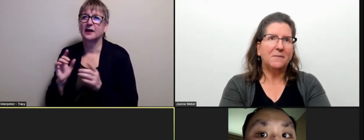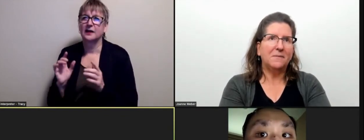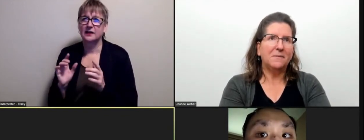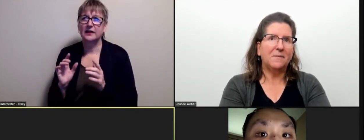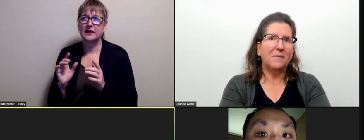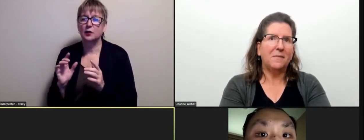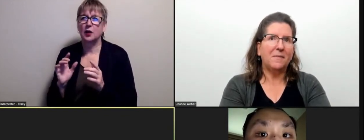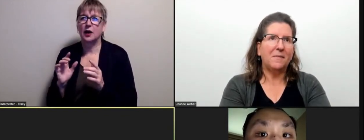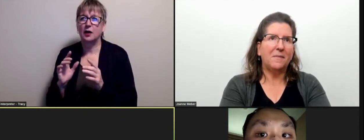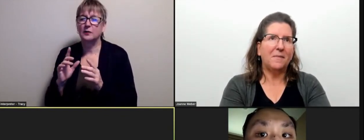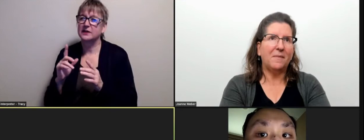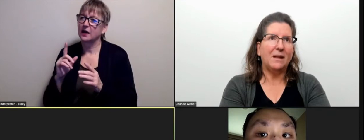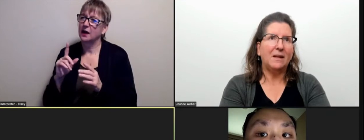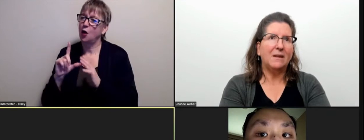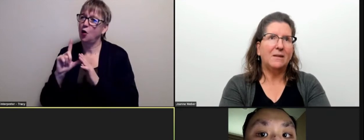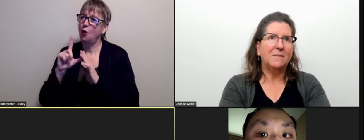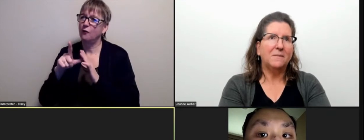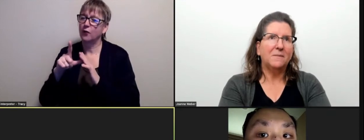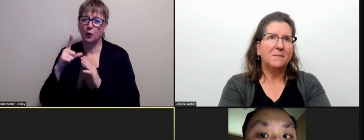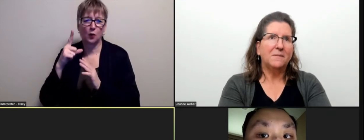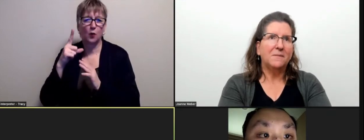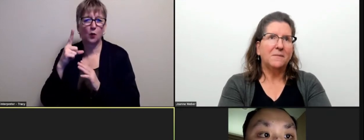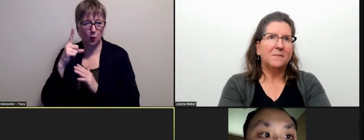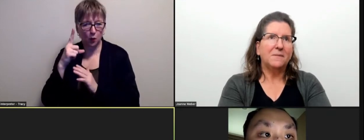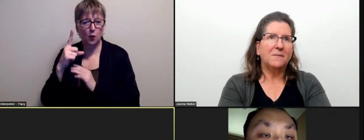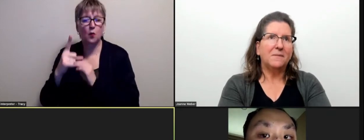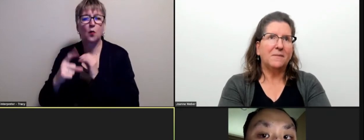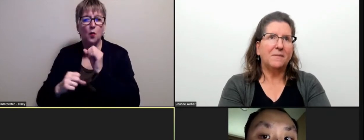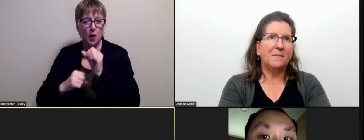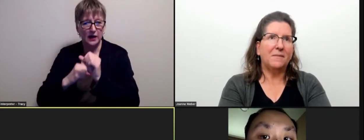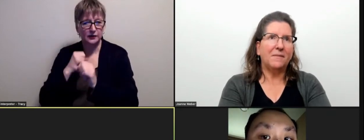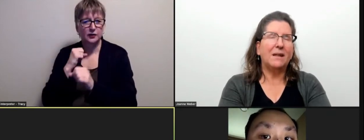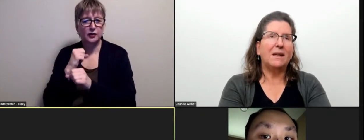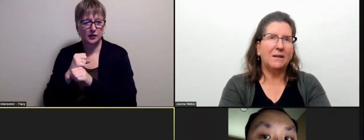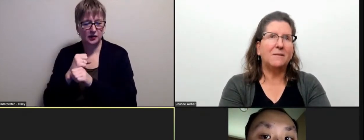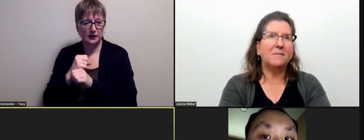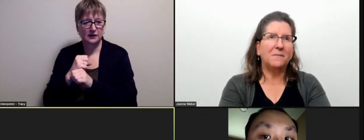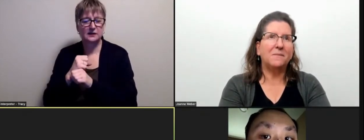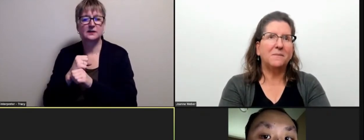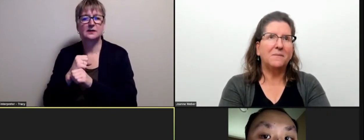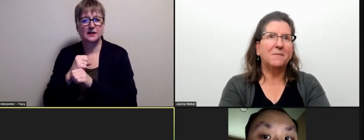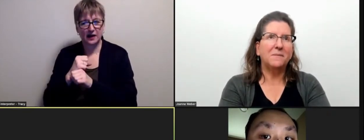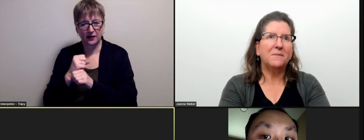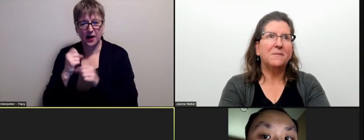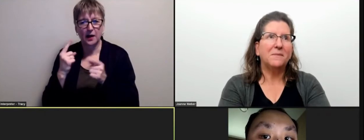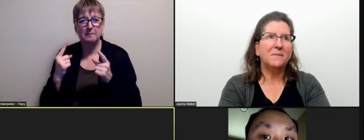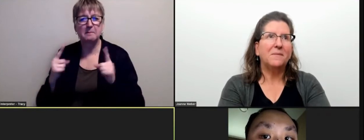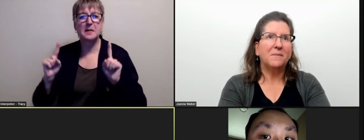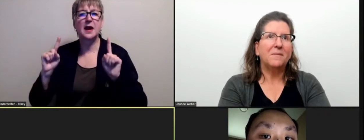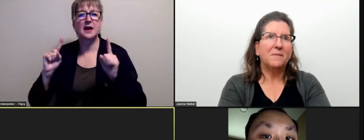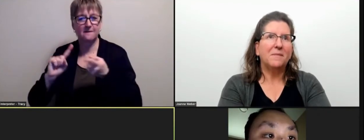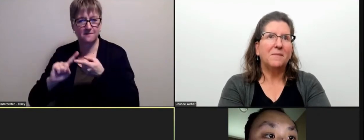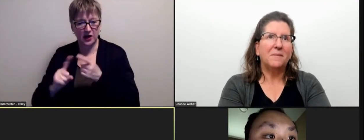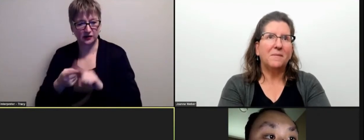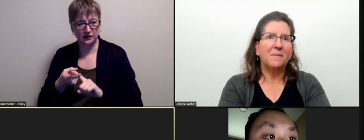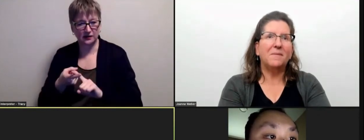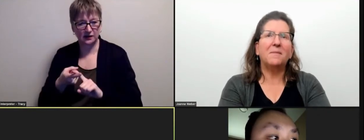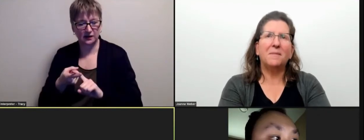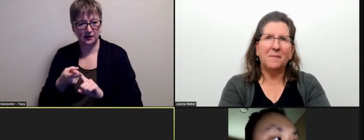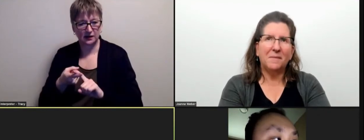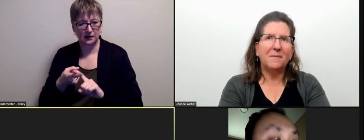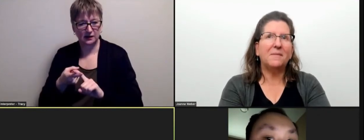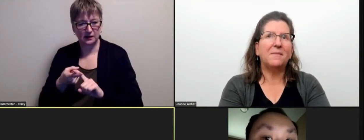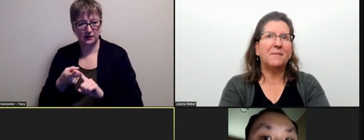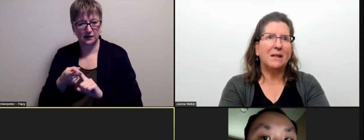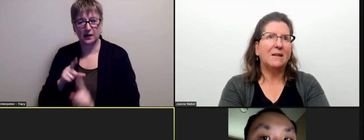You know - it took me about over one year to make friends and - you know - 2010 was when